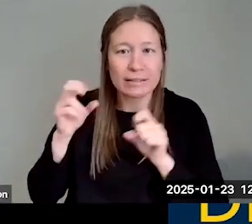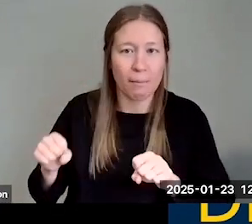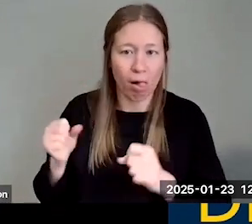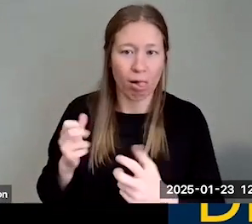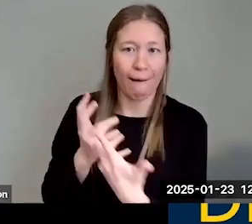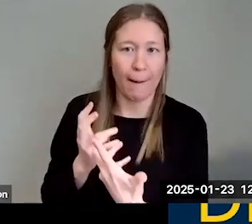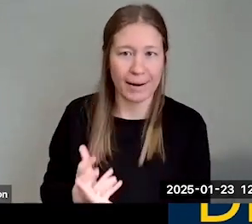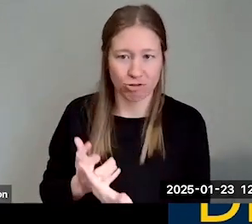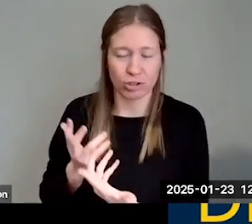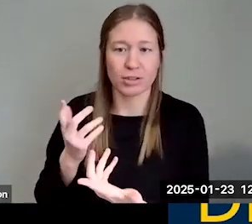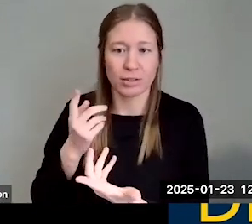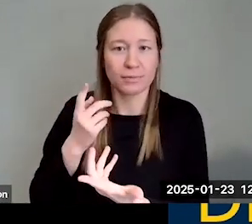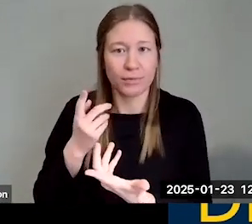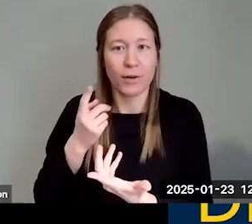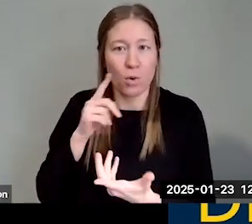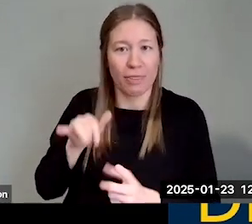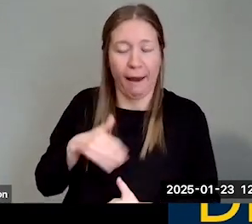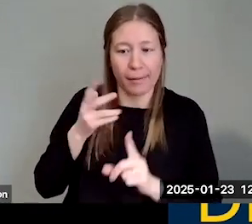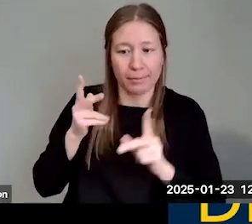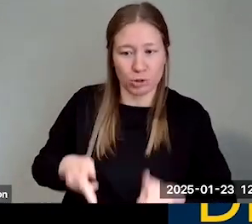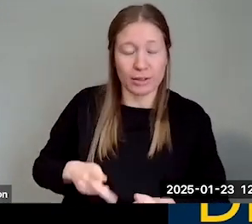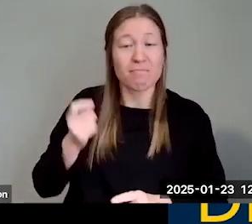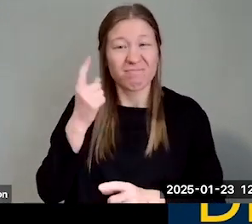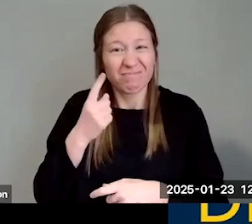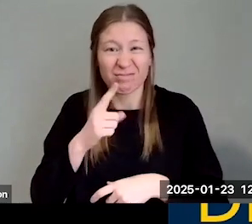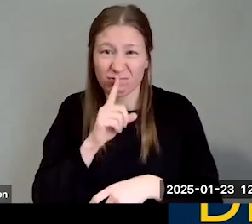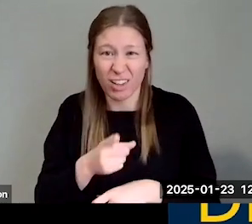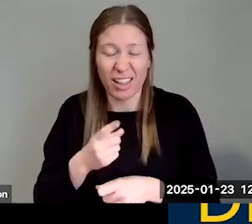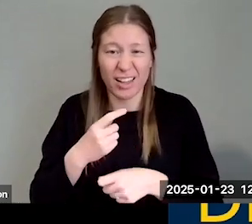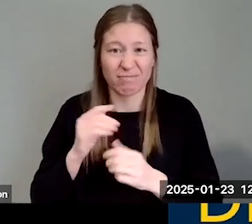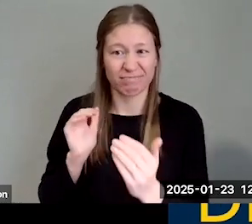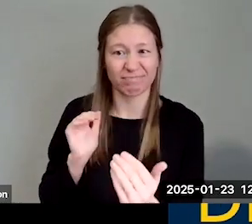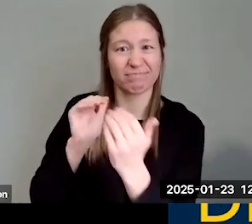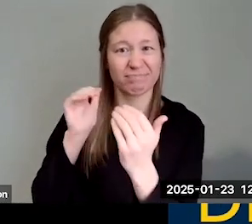to receive accommodation and ensure equal access to their employment,